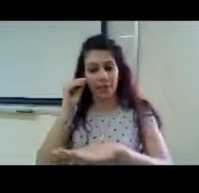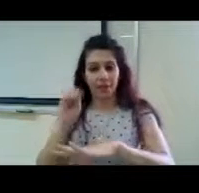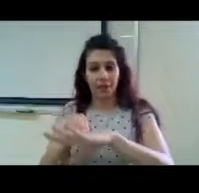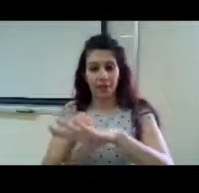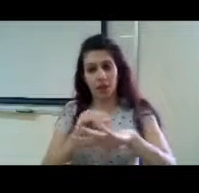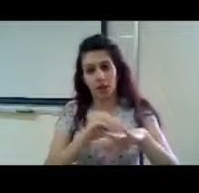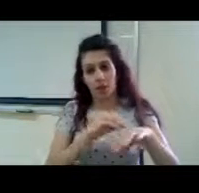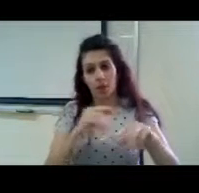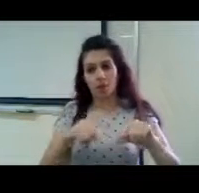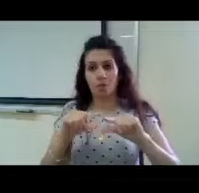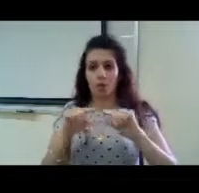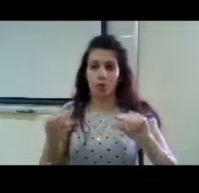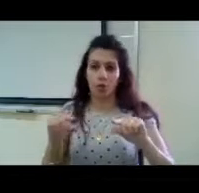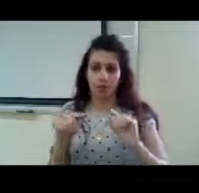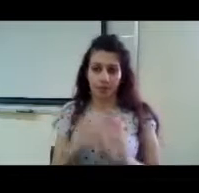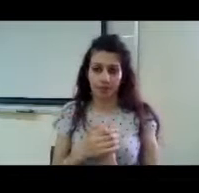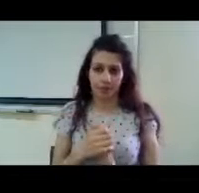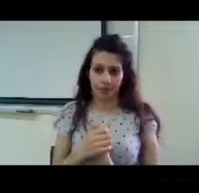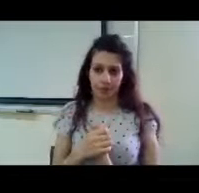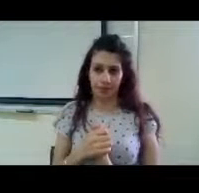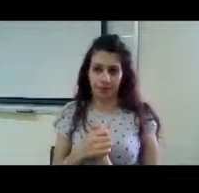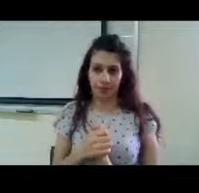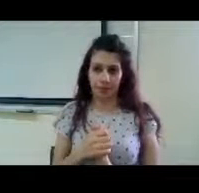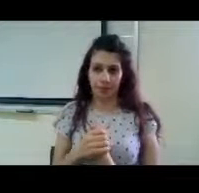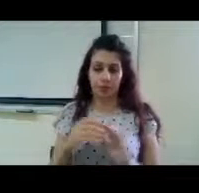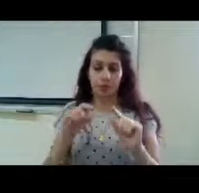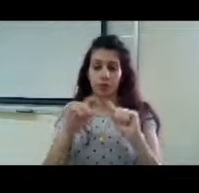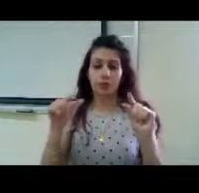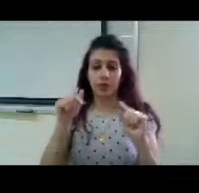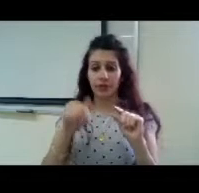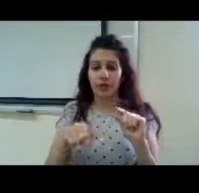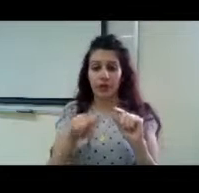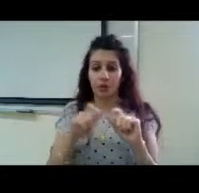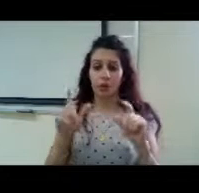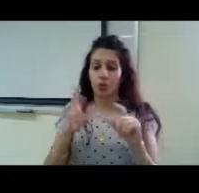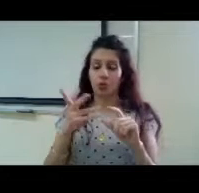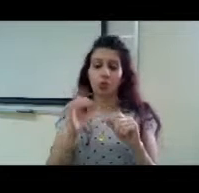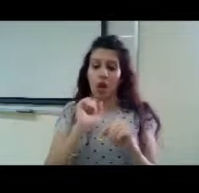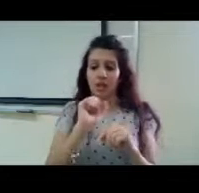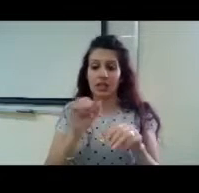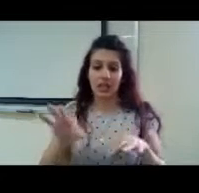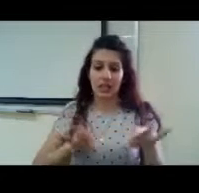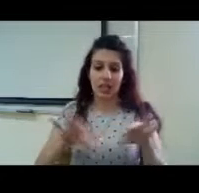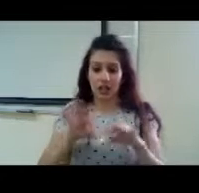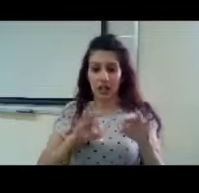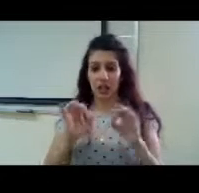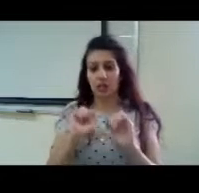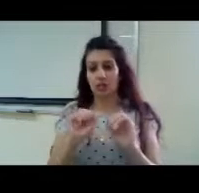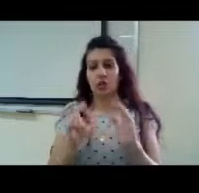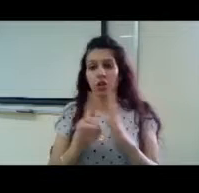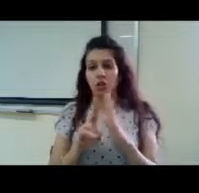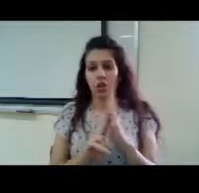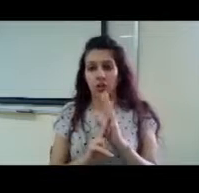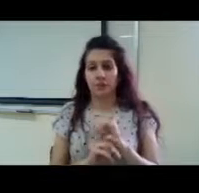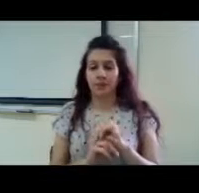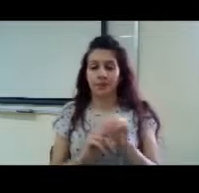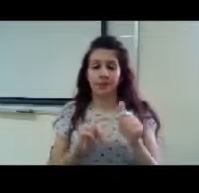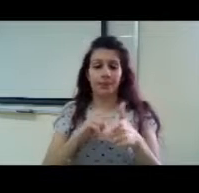a legitimate a tiny Polly her maja a CSA trattoria on the thermometer area will